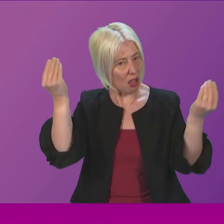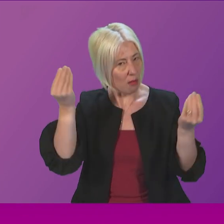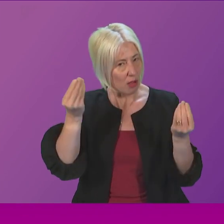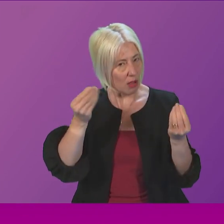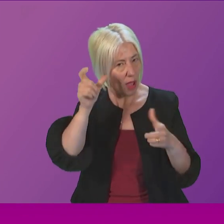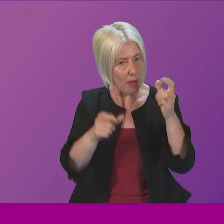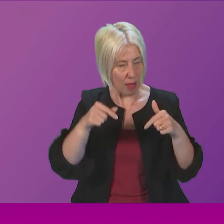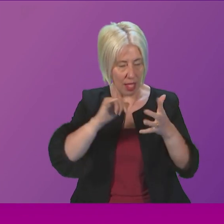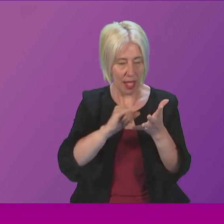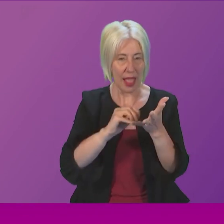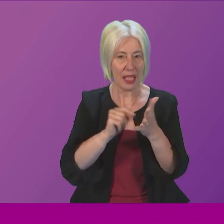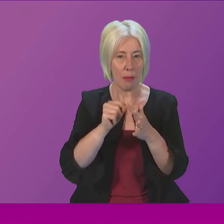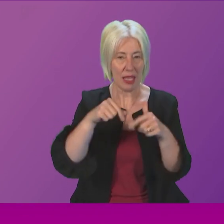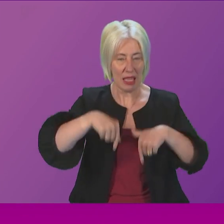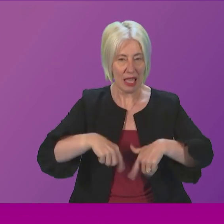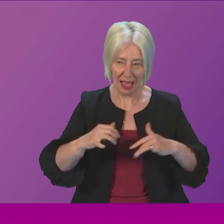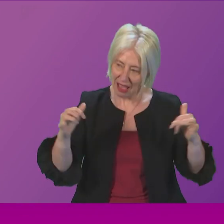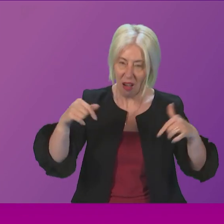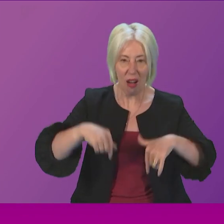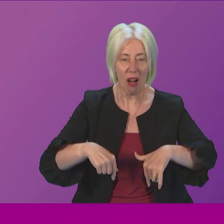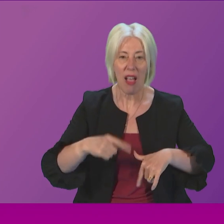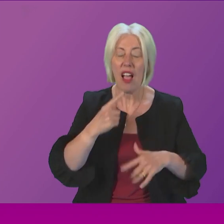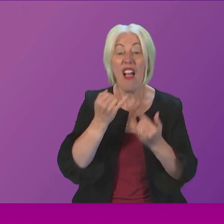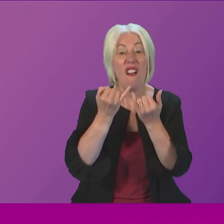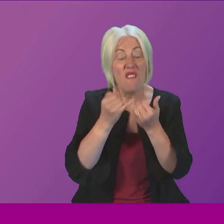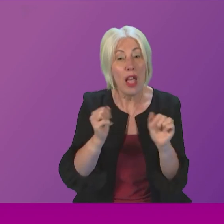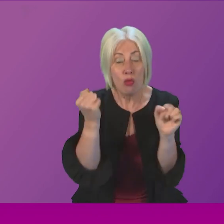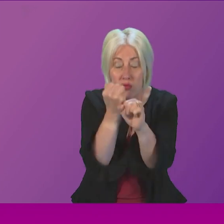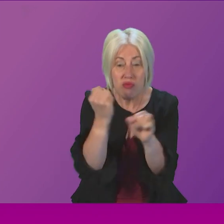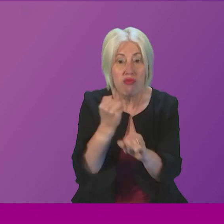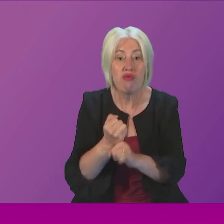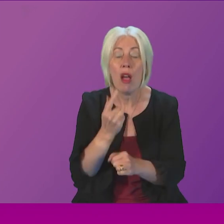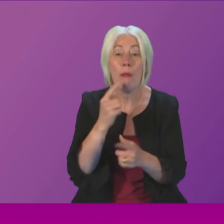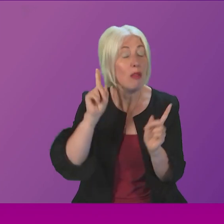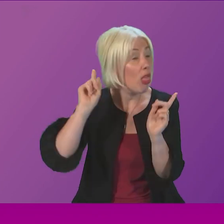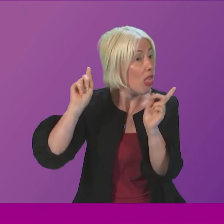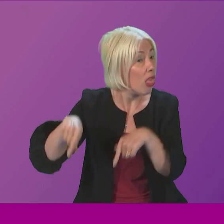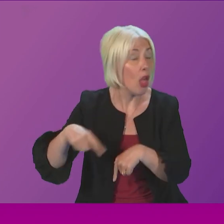They say that failing to get the situation fixed is a dereliction of duty.